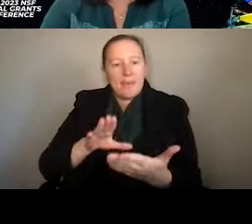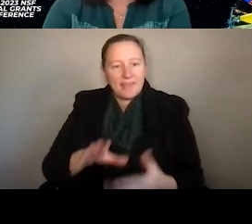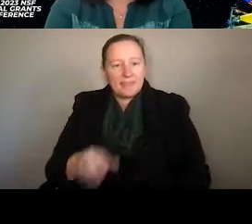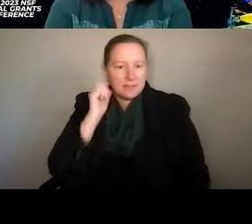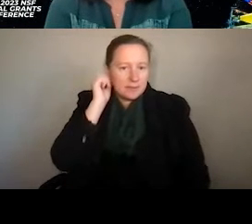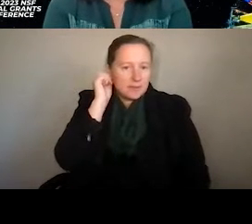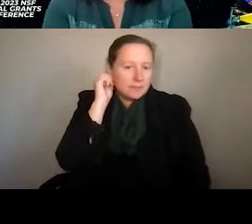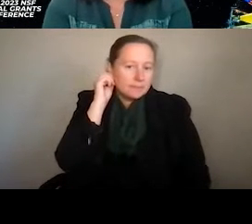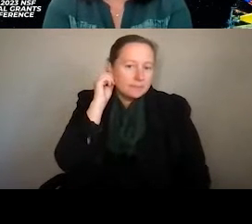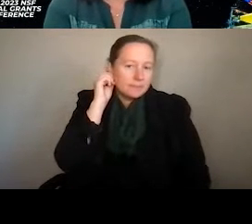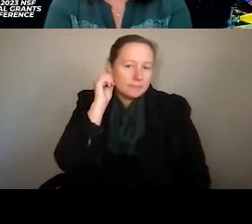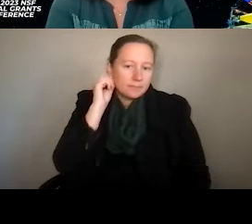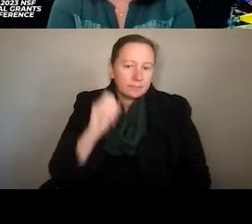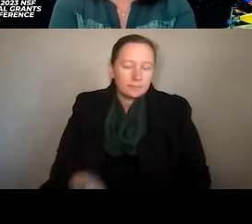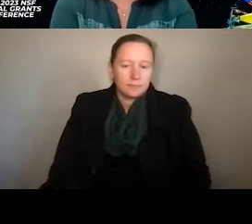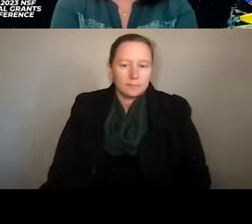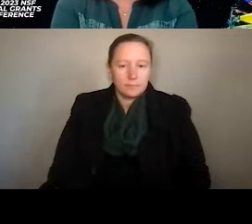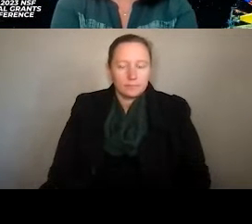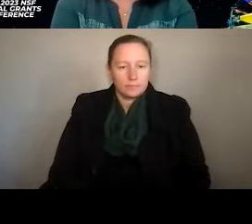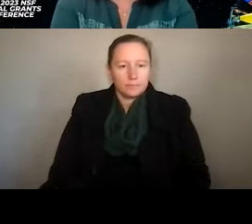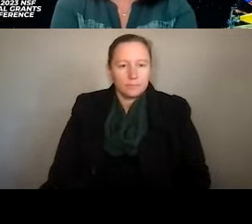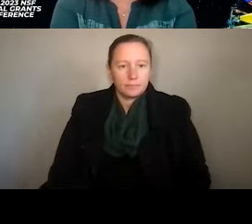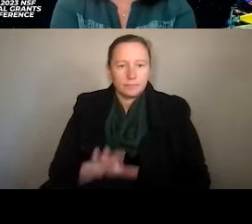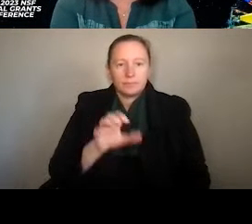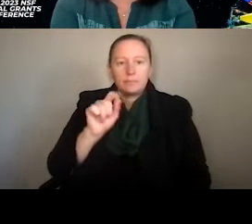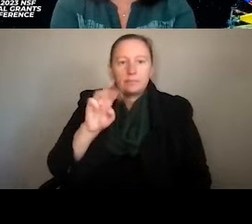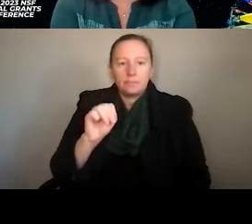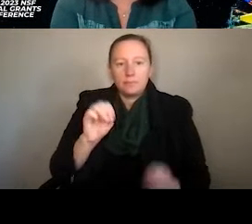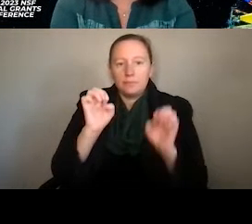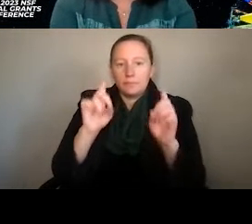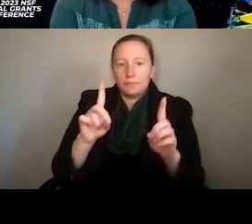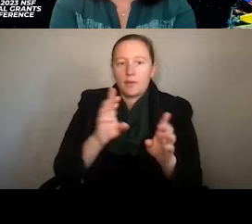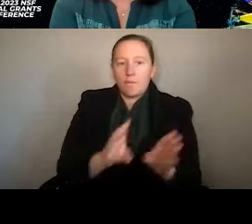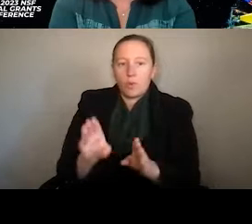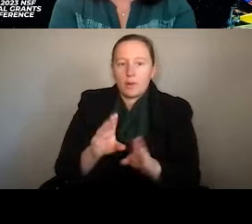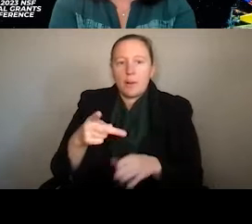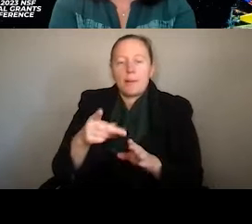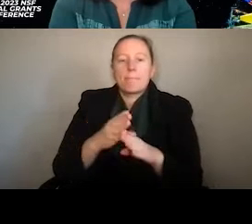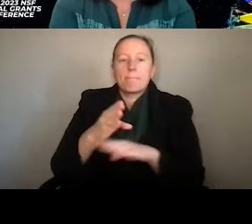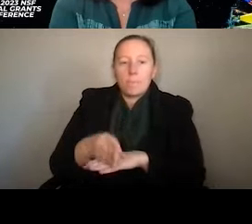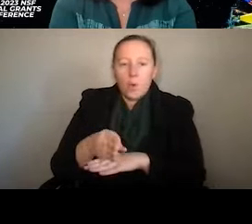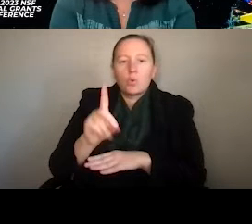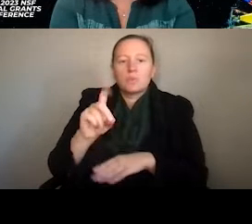The STEM education organizational postdoctoral research fellowship supports the development of cohorts of